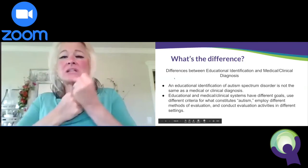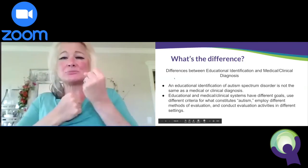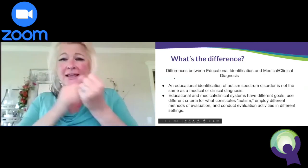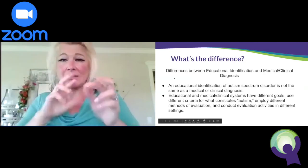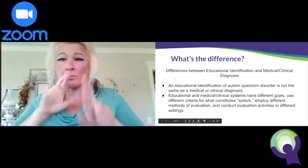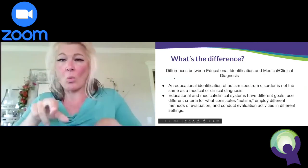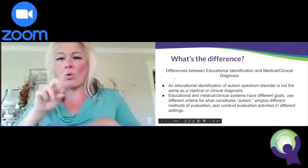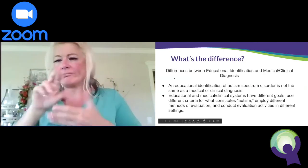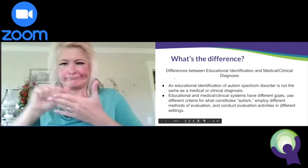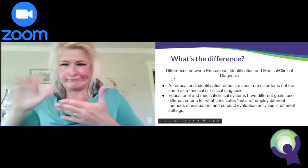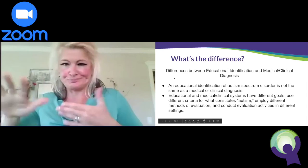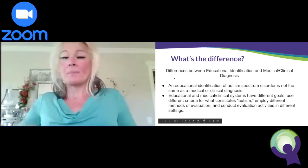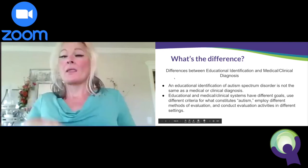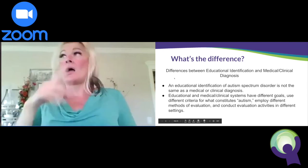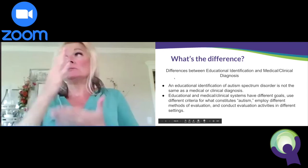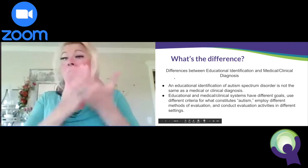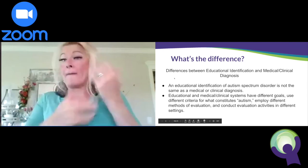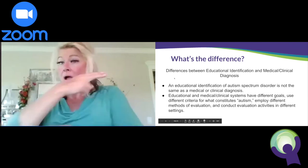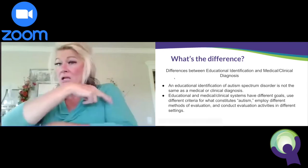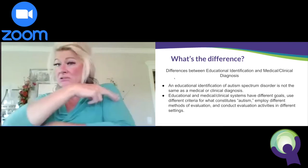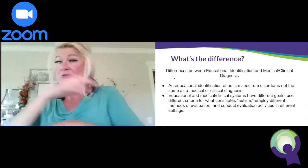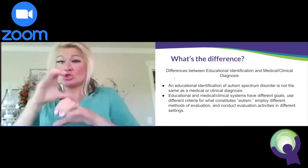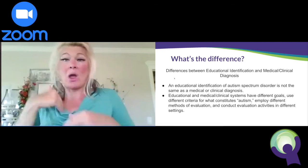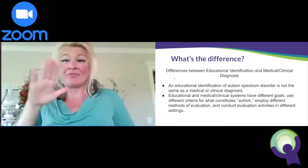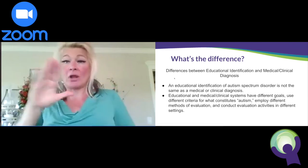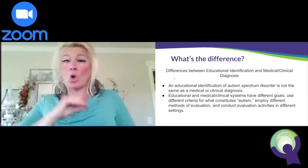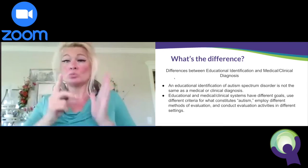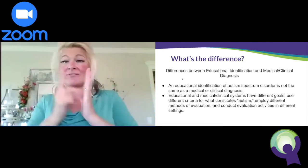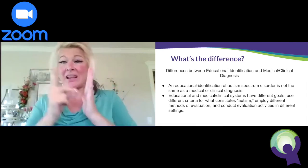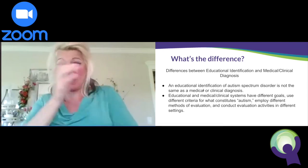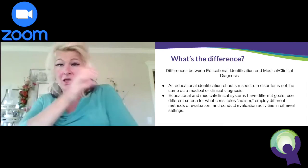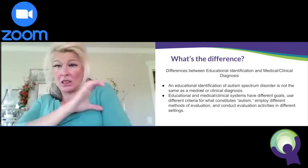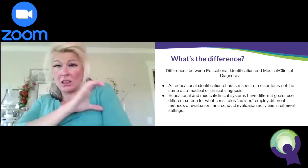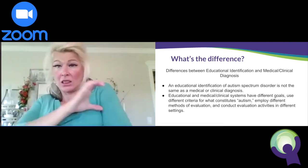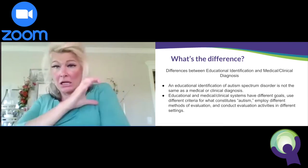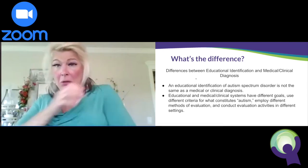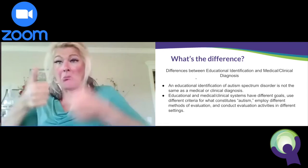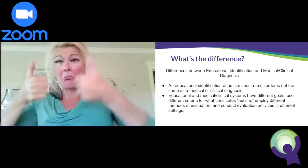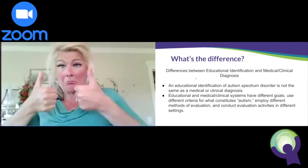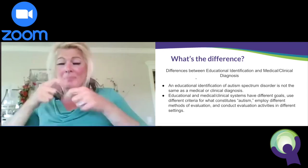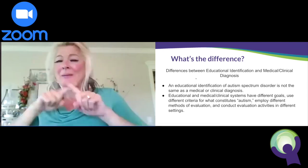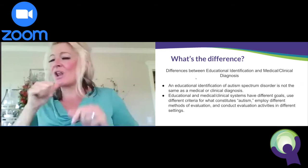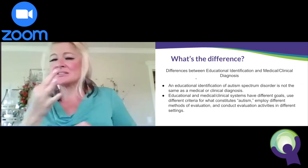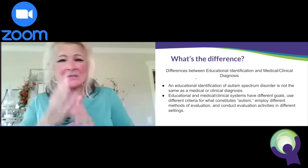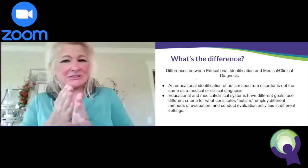the medical forms will help a little bit. Hospitals and clinics have their own